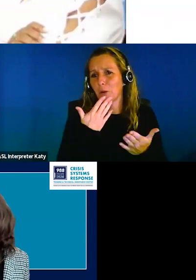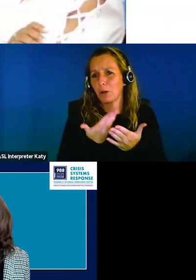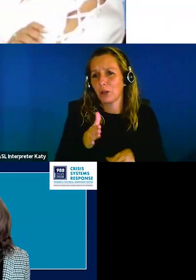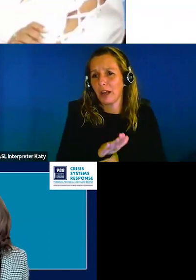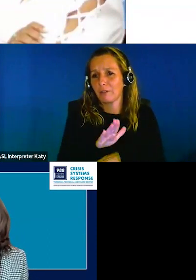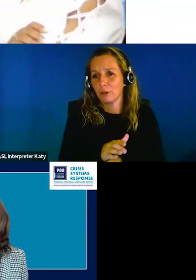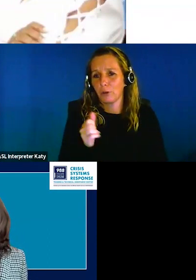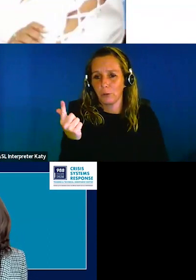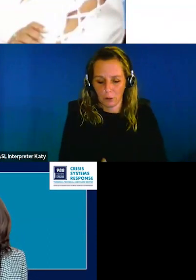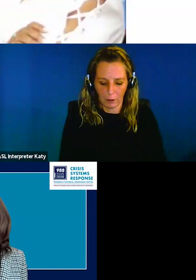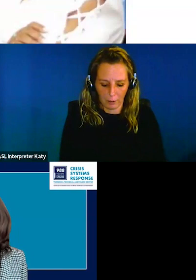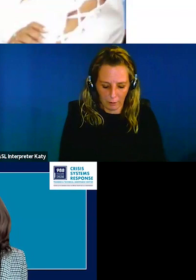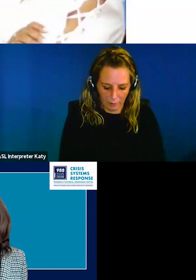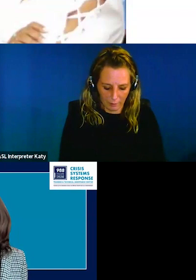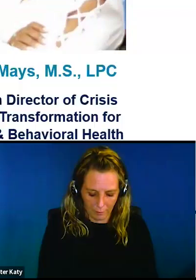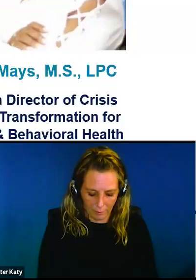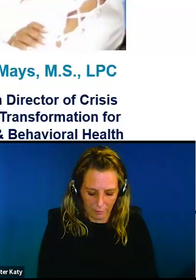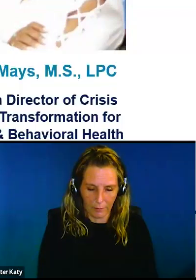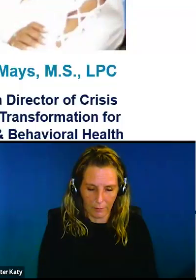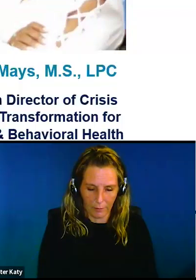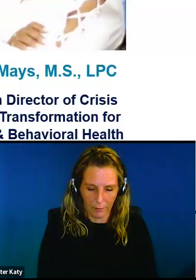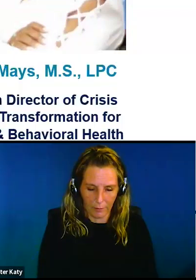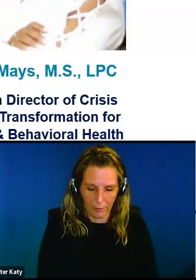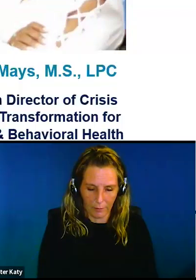I'm so excited to know that so many people